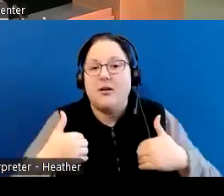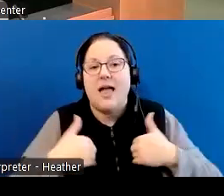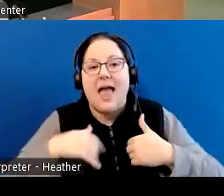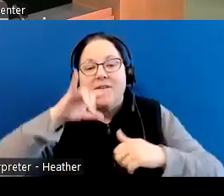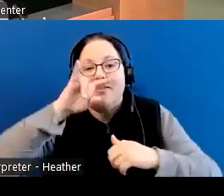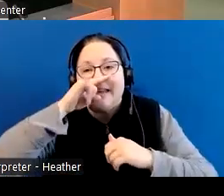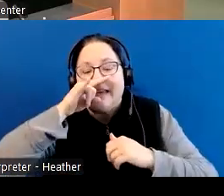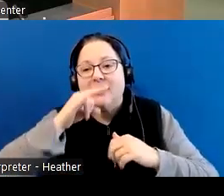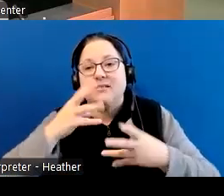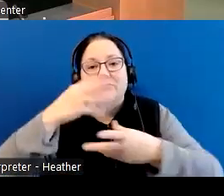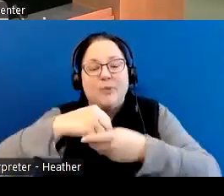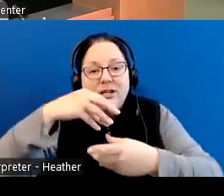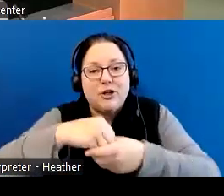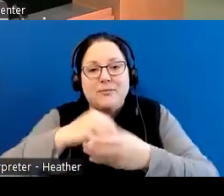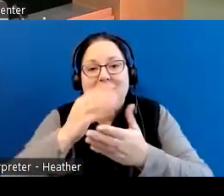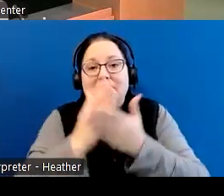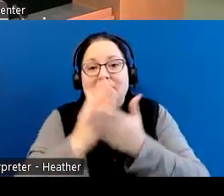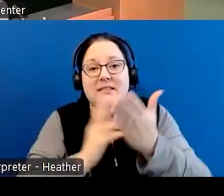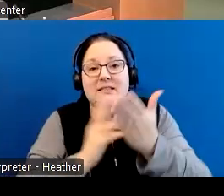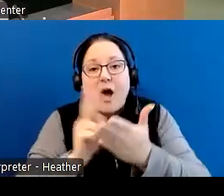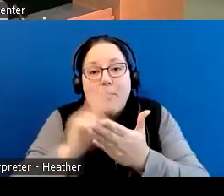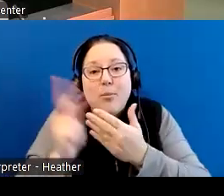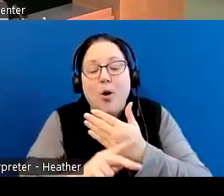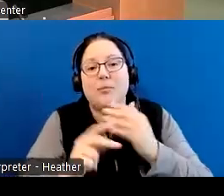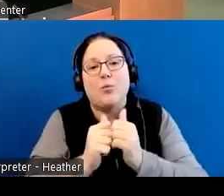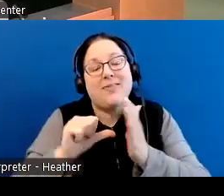um, participate in some program, but really with an emphasis on the family work,